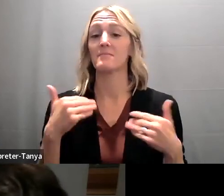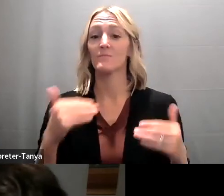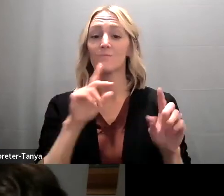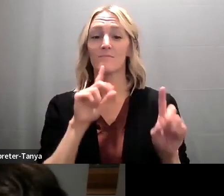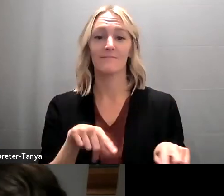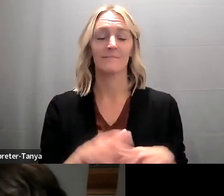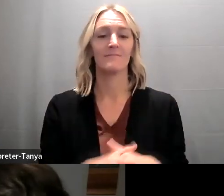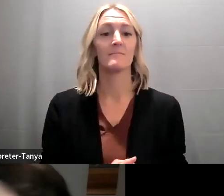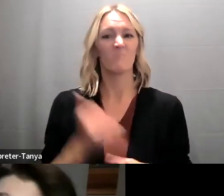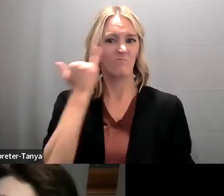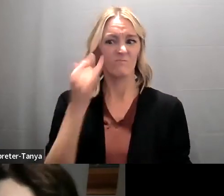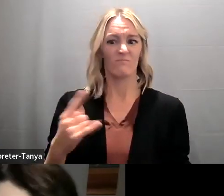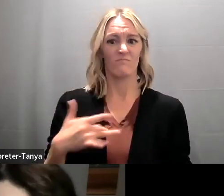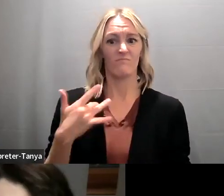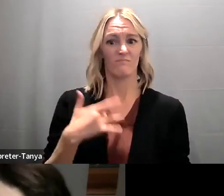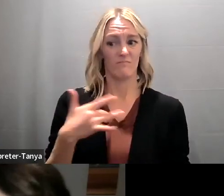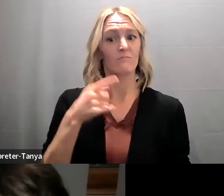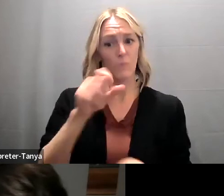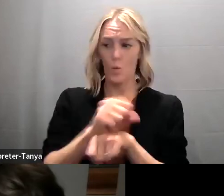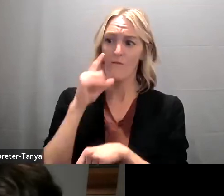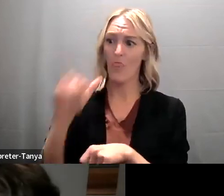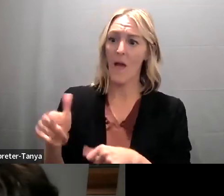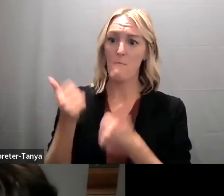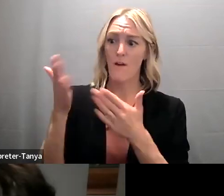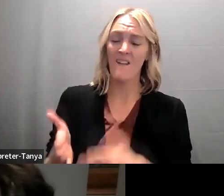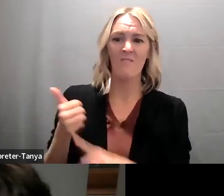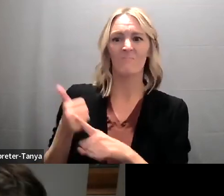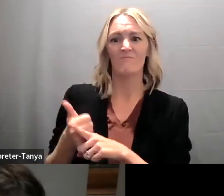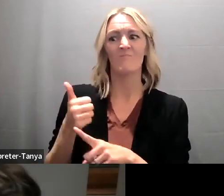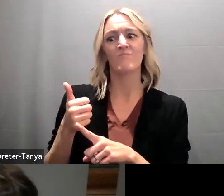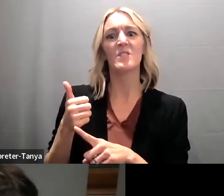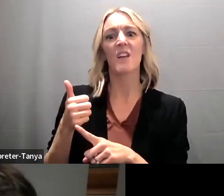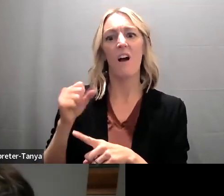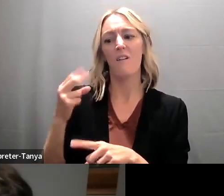If you feel like a provider that you worked for is shady and you you are familiar with